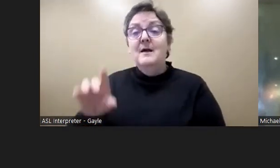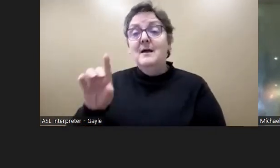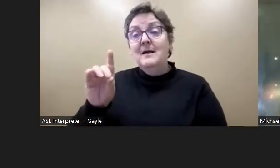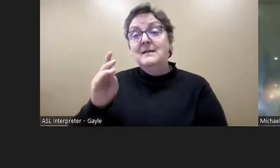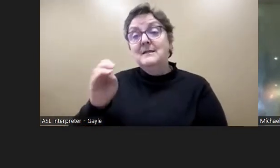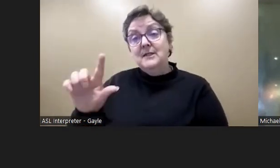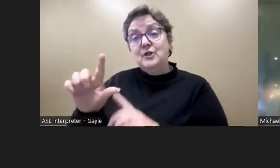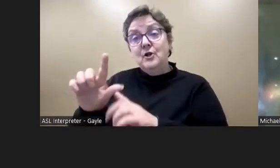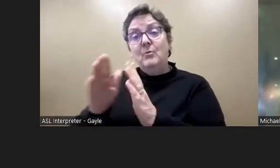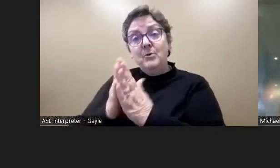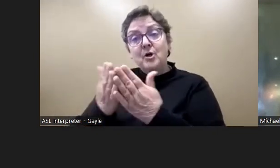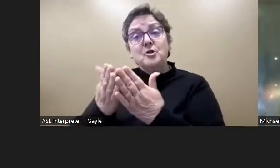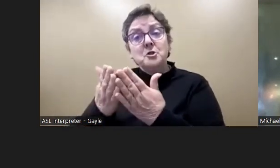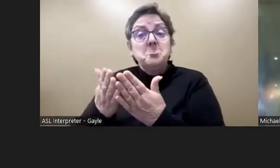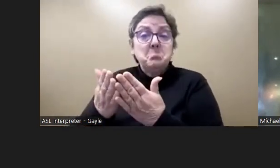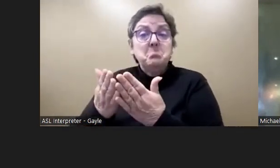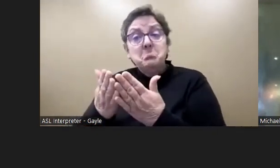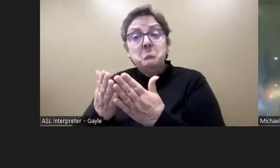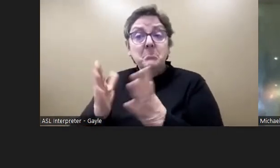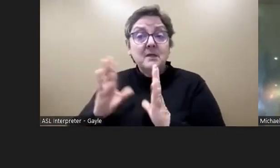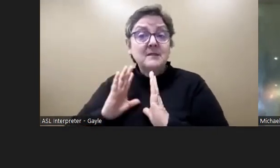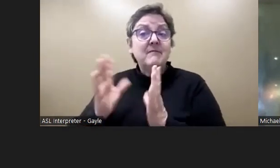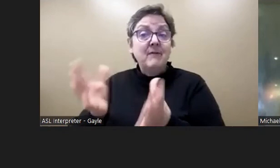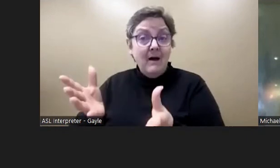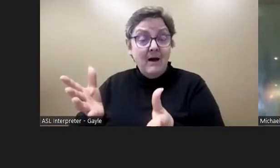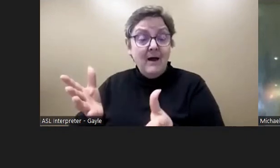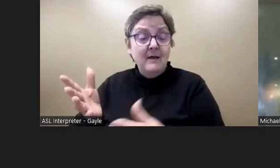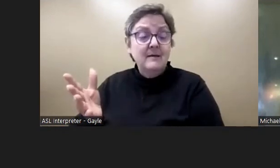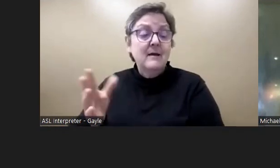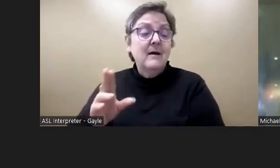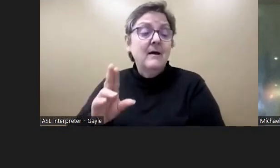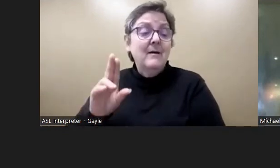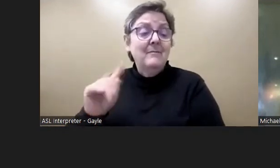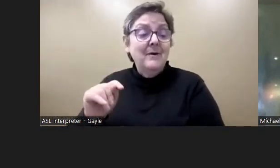but in their parents to improving their spelling,